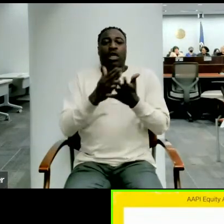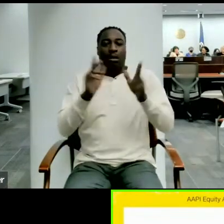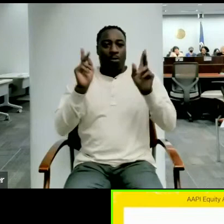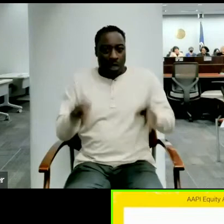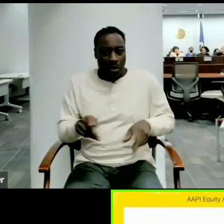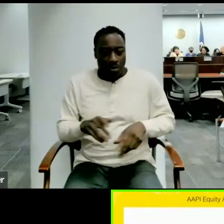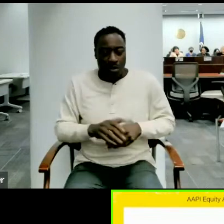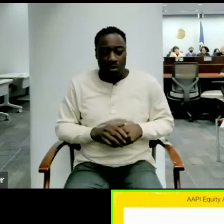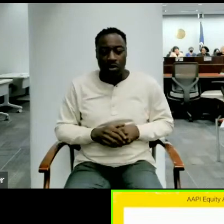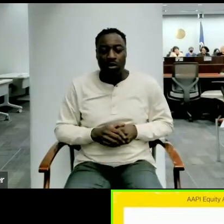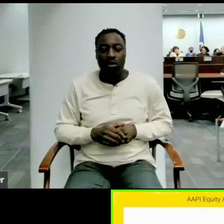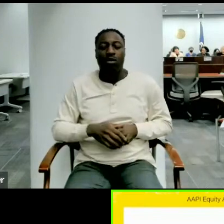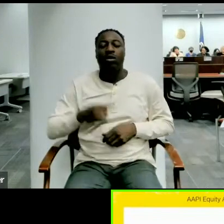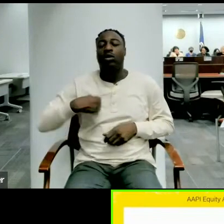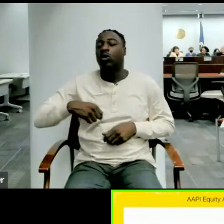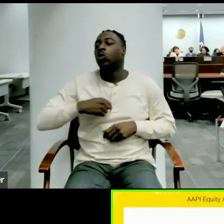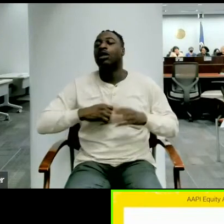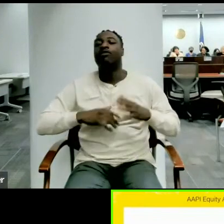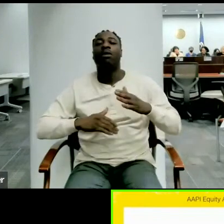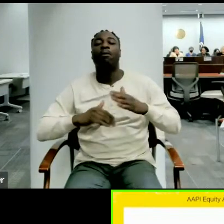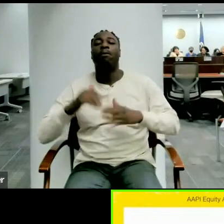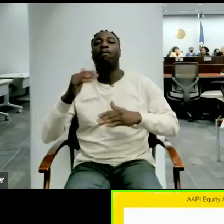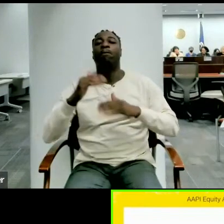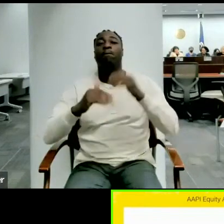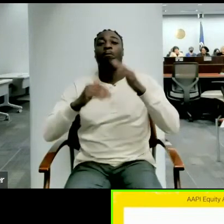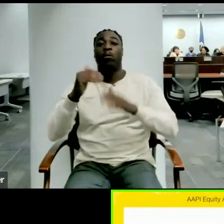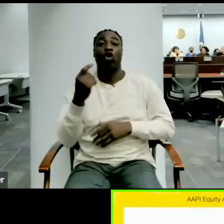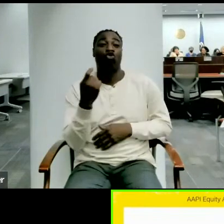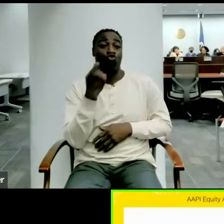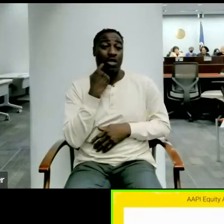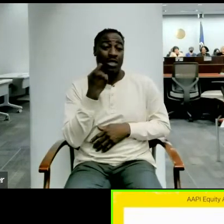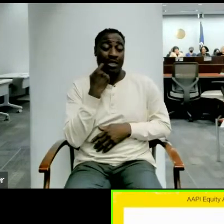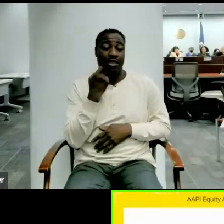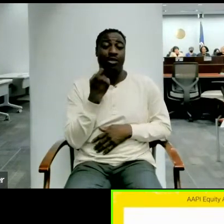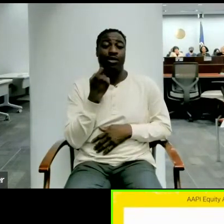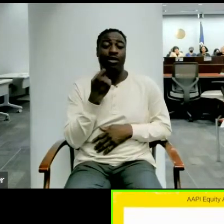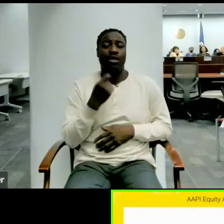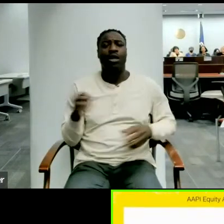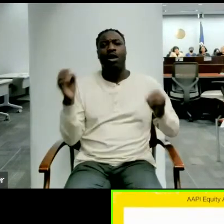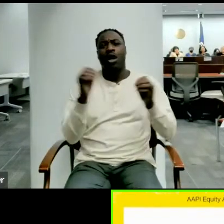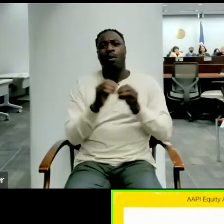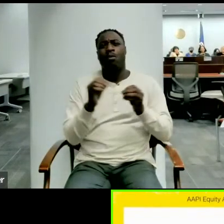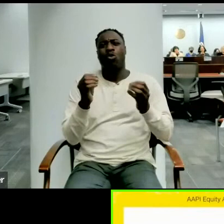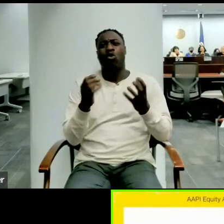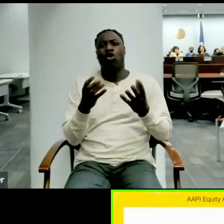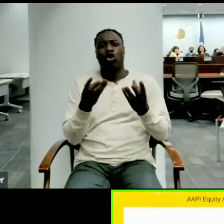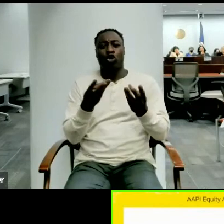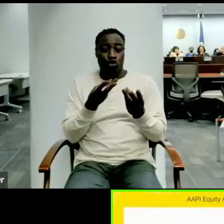um and we have built more recently um a more streamline intake process to be